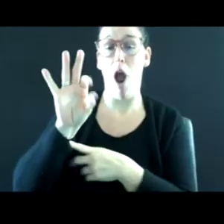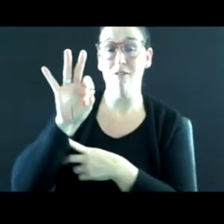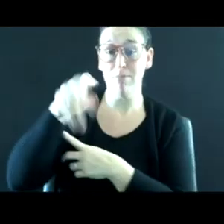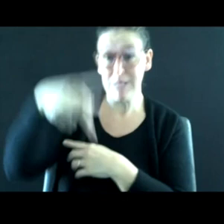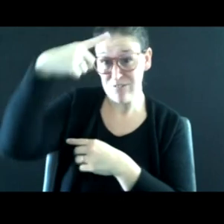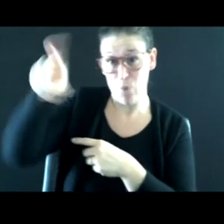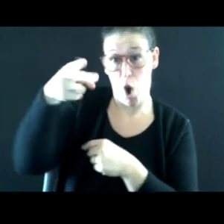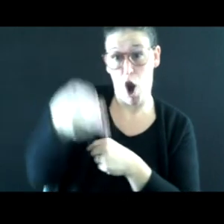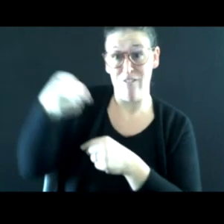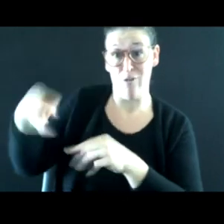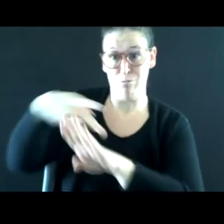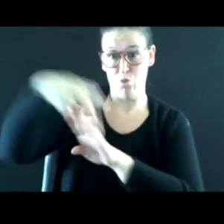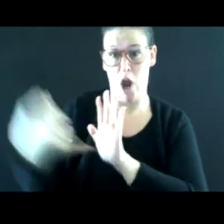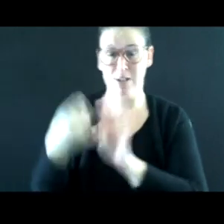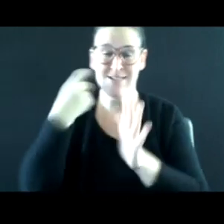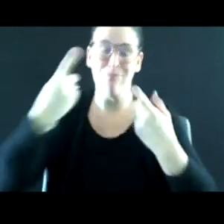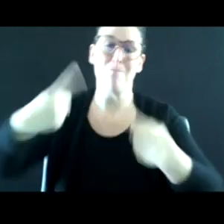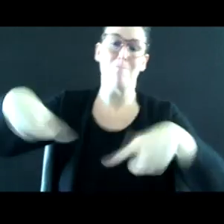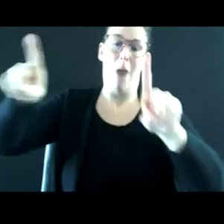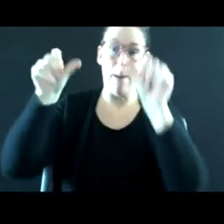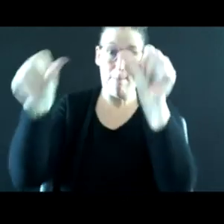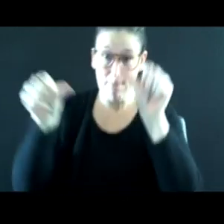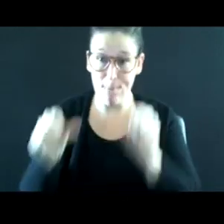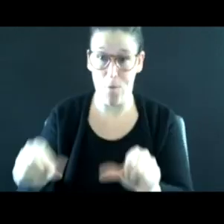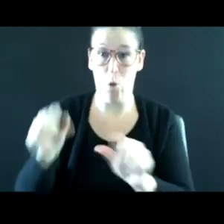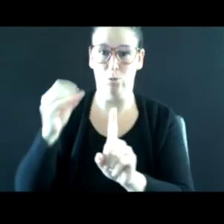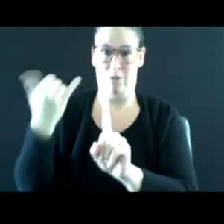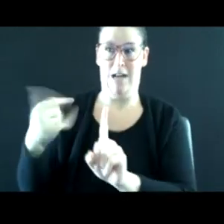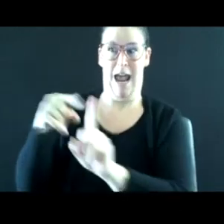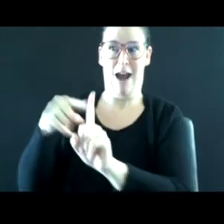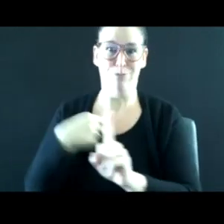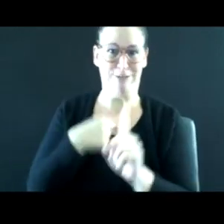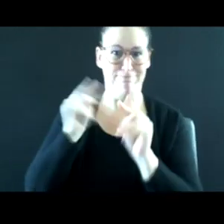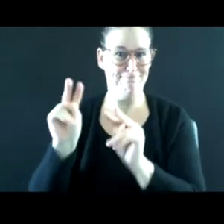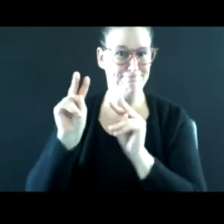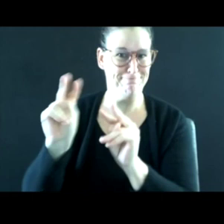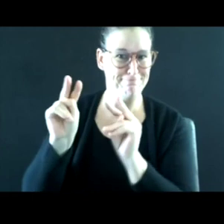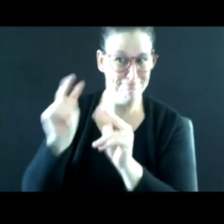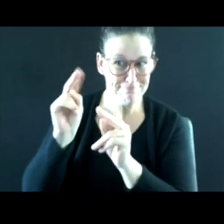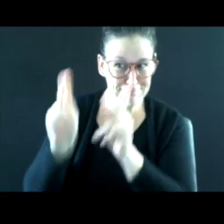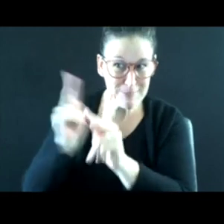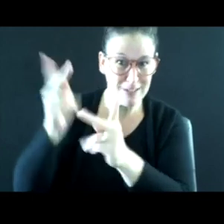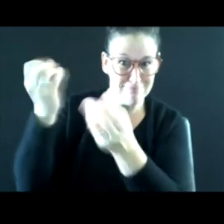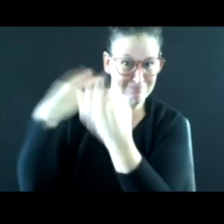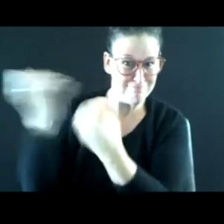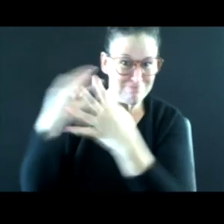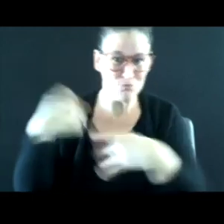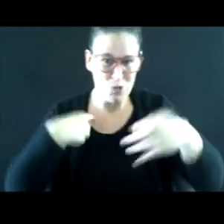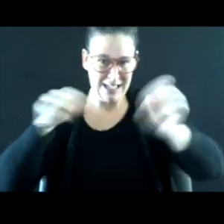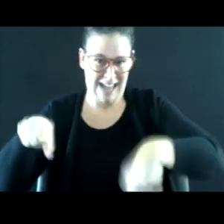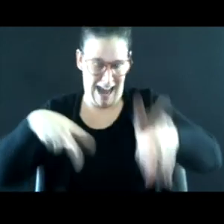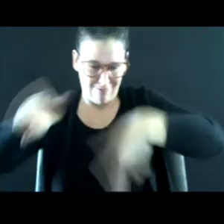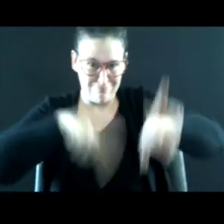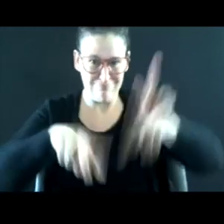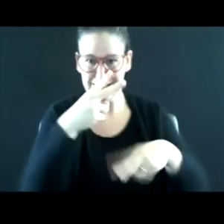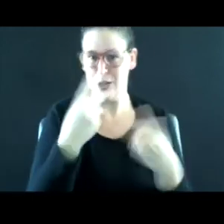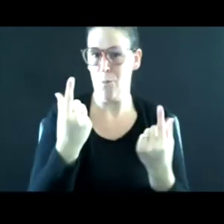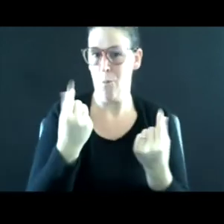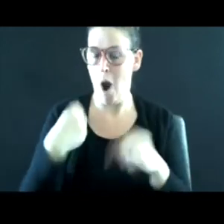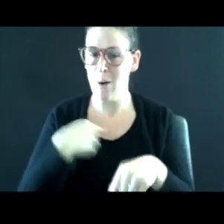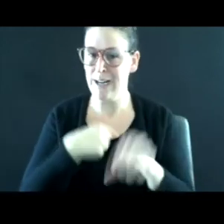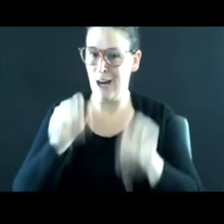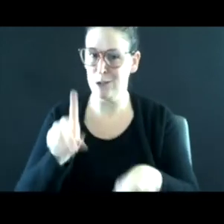both. I had the Dept of Admin post an RFP for the